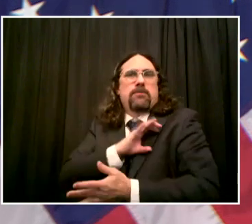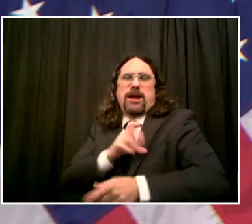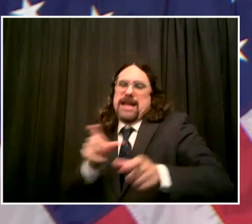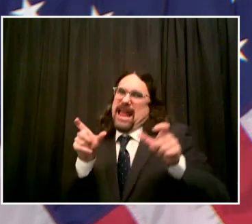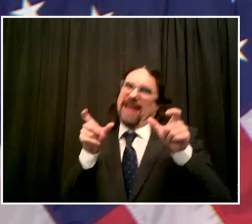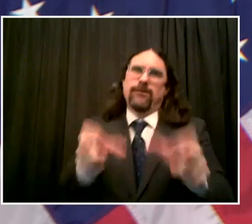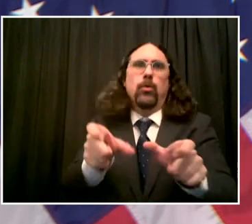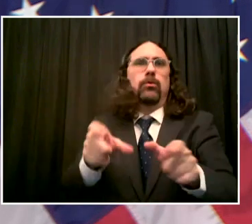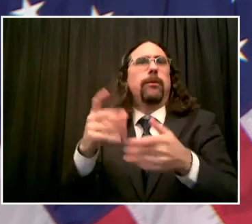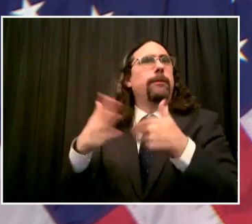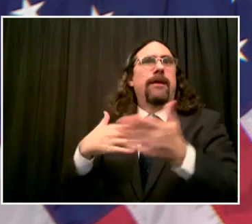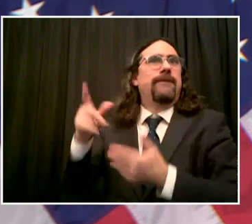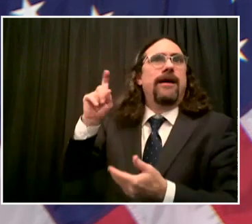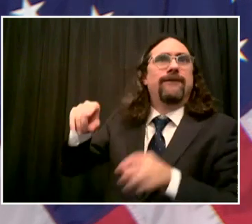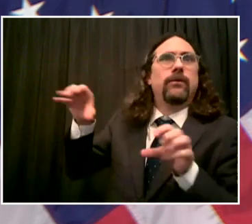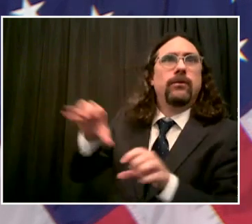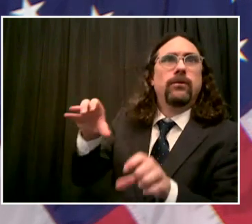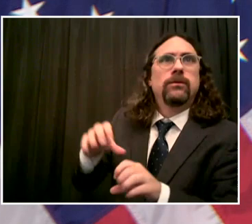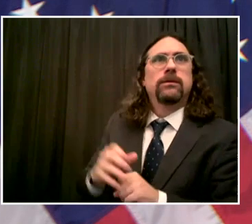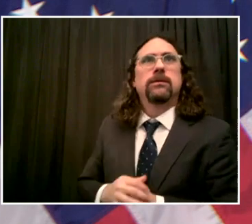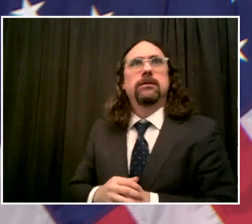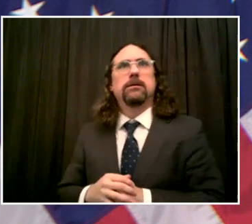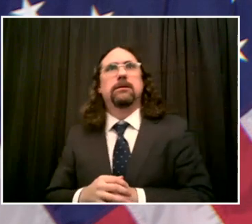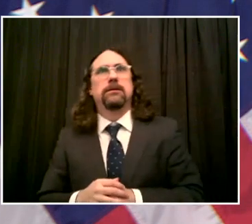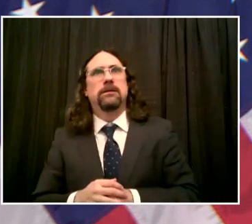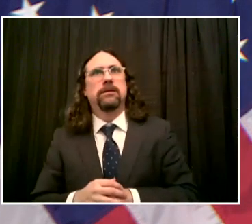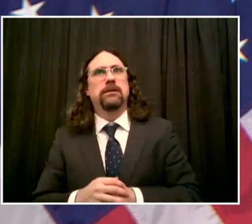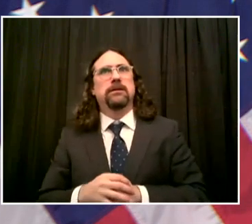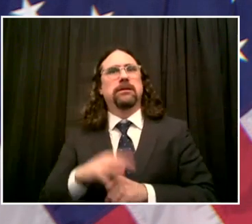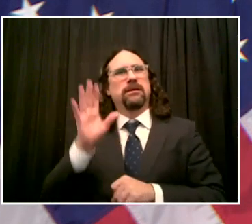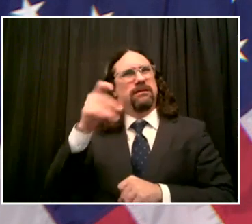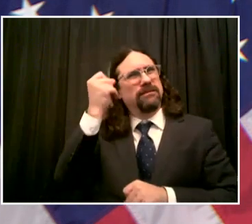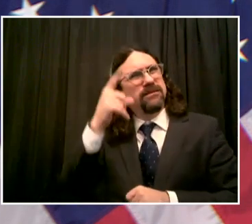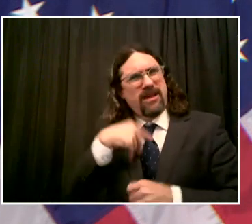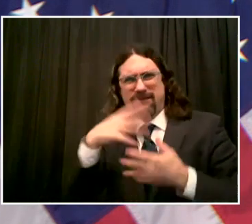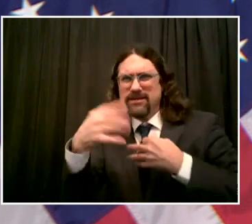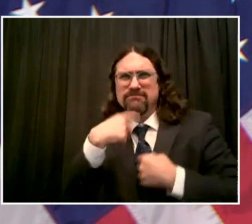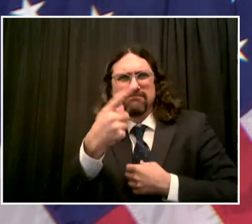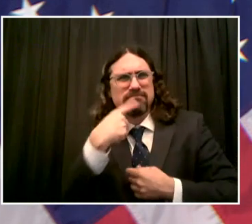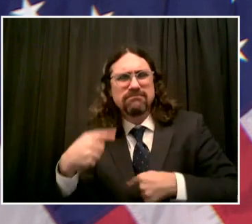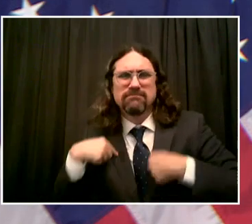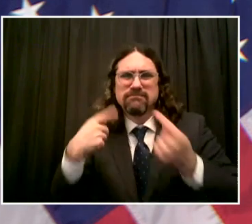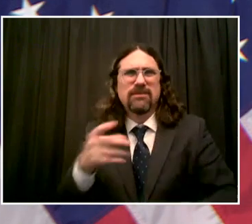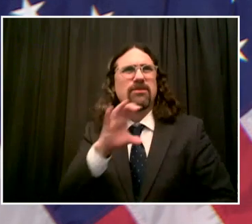TALKING. MAYBE A LOUDE VROCEI. WITHOUT HAVING TO GO TO THE OTHER TOOLS THAT ARE AVAILABLE. THEN YOU START TO GT EINTO THINGS SUCH AS PEPPER SPRAY AND